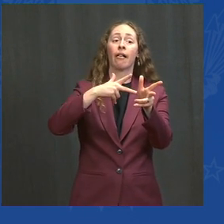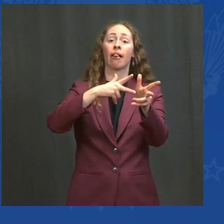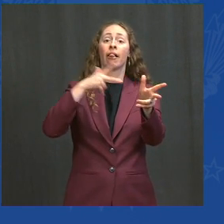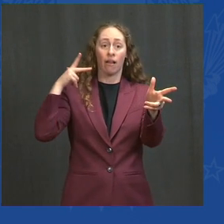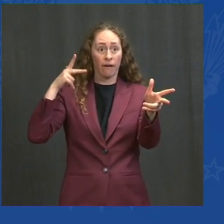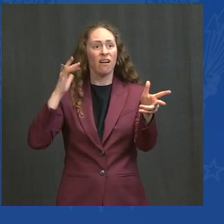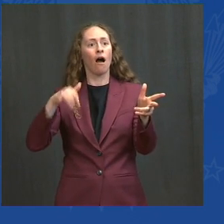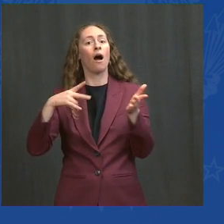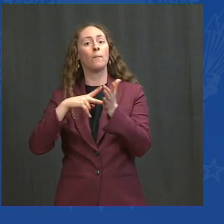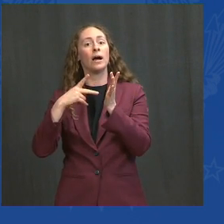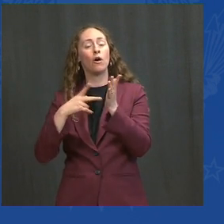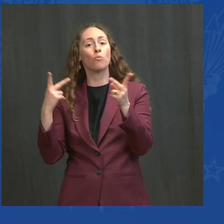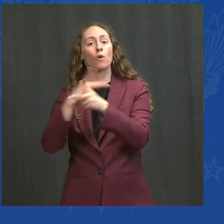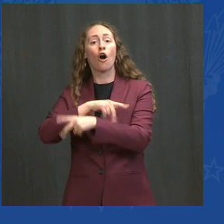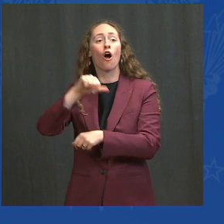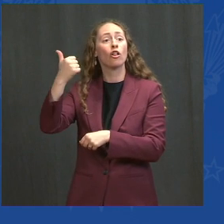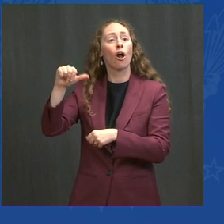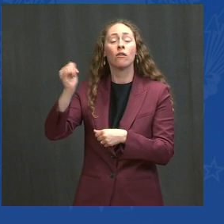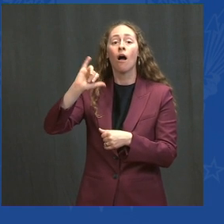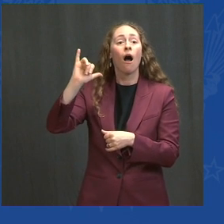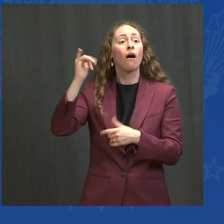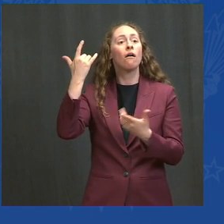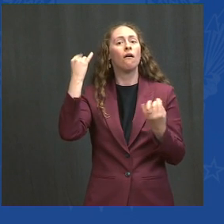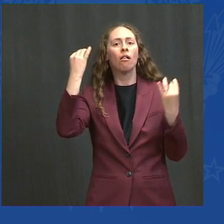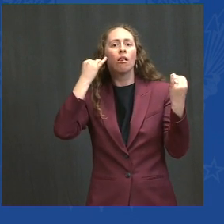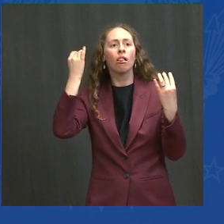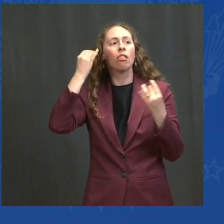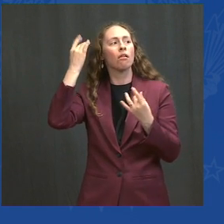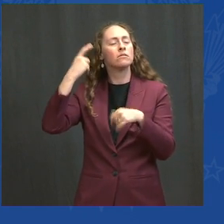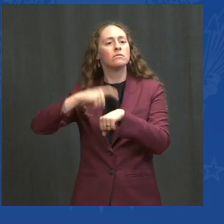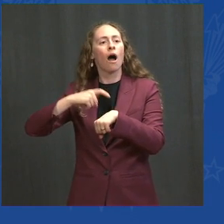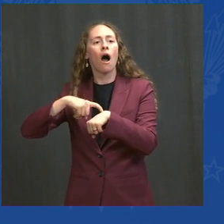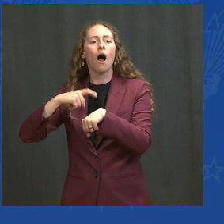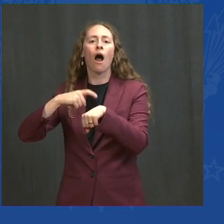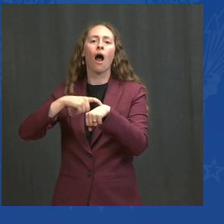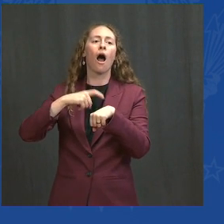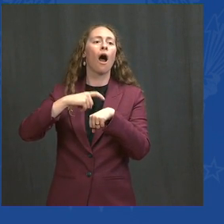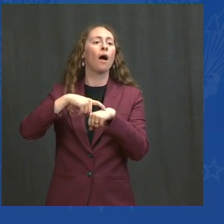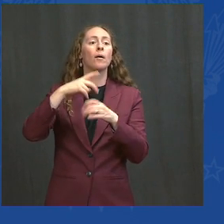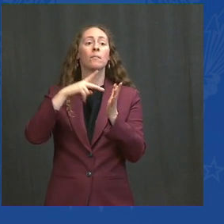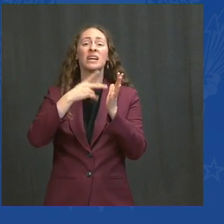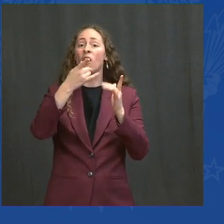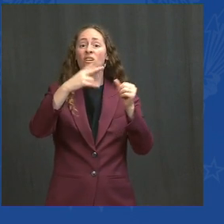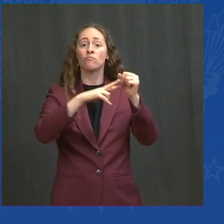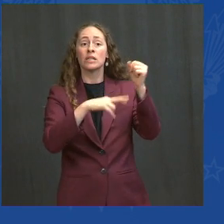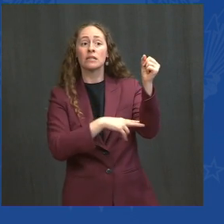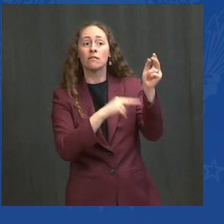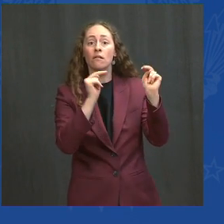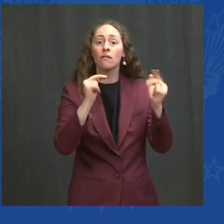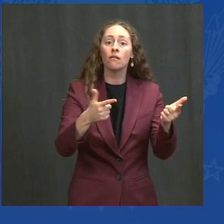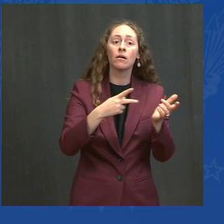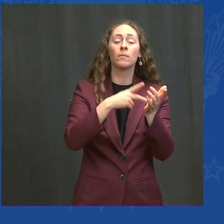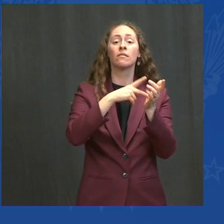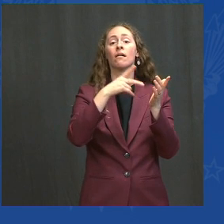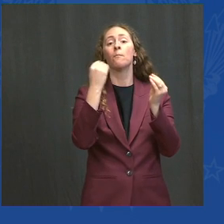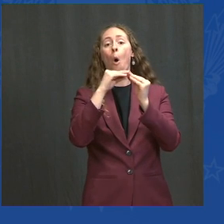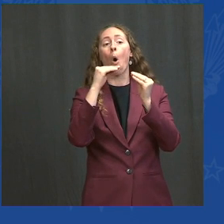You all know that feeling: losing time, sitting in traffic, or being rerouted because the bridge isn't wide enough or the road is poorly maintained.